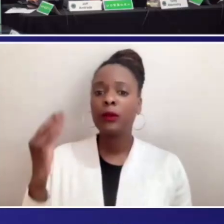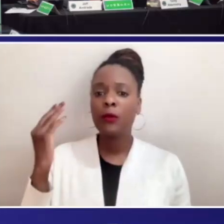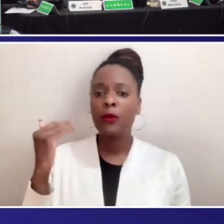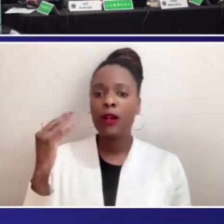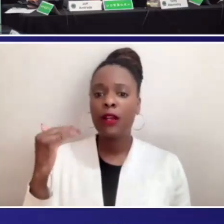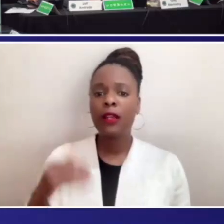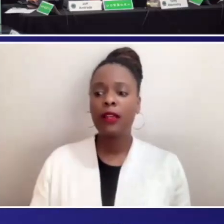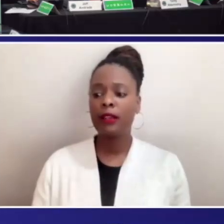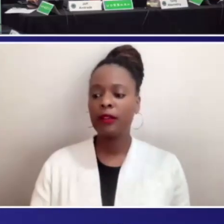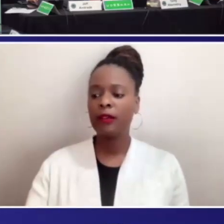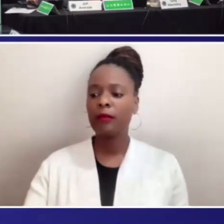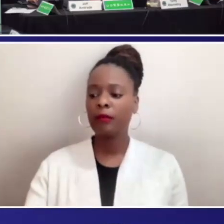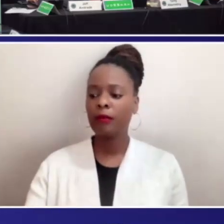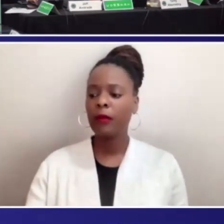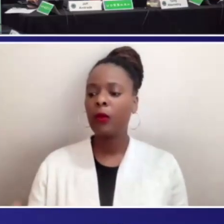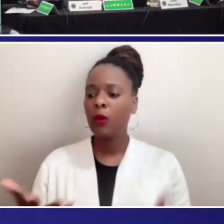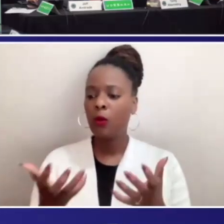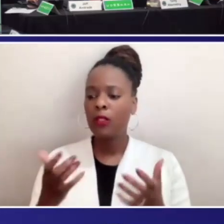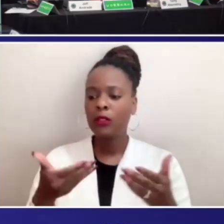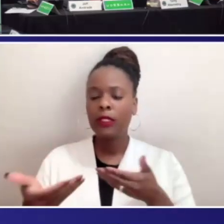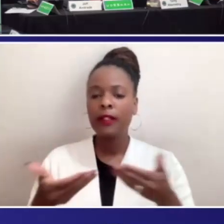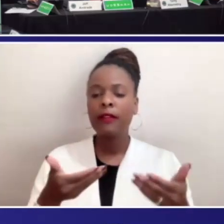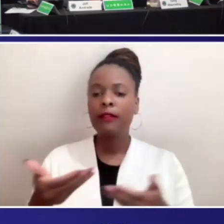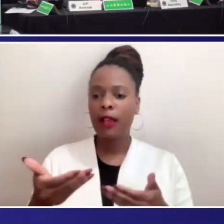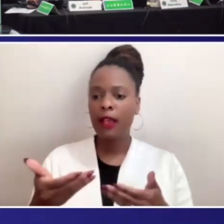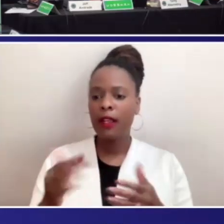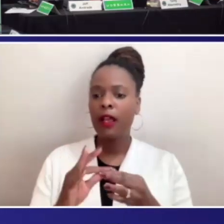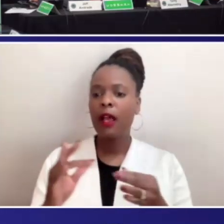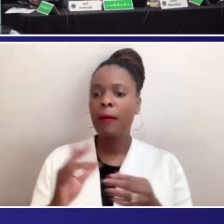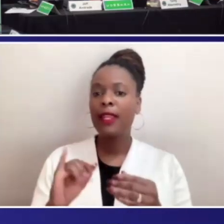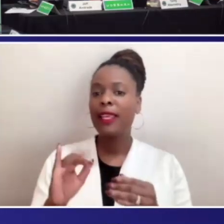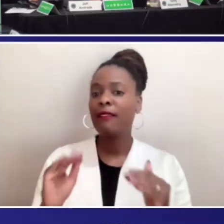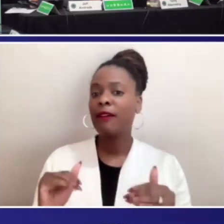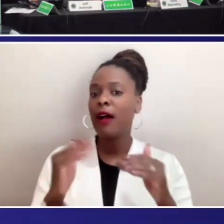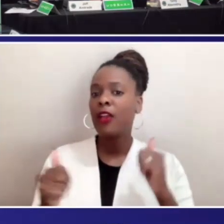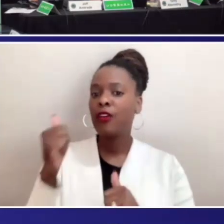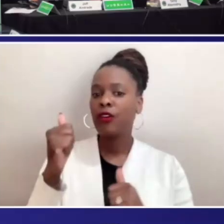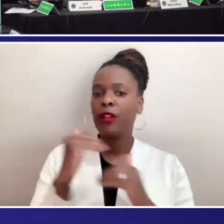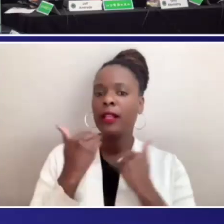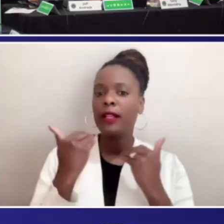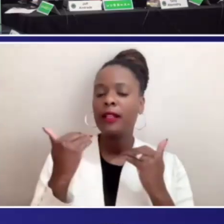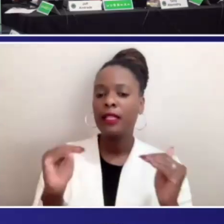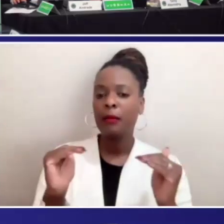we wanted to invite comment on whether or not a higher limit would be proper and where that line should be drawn.